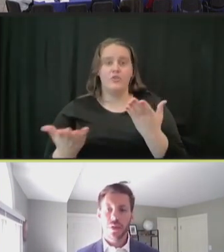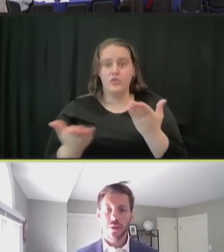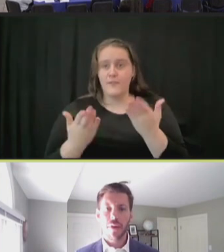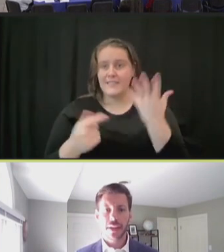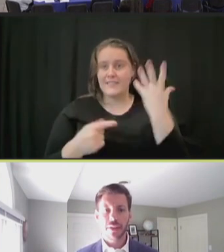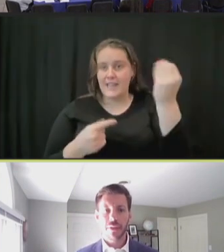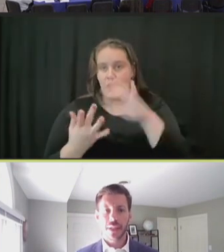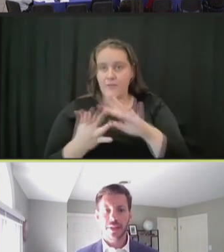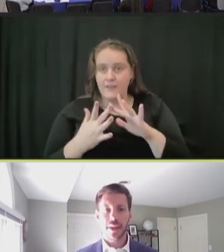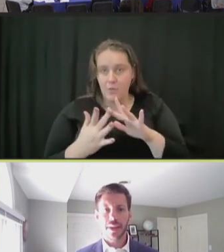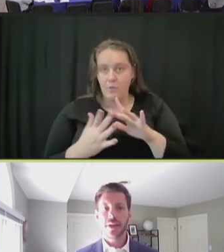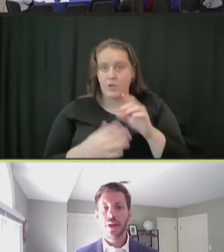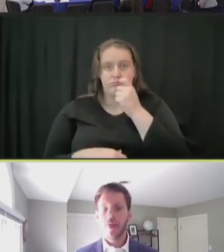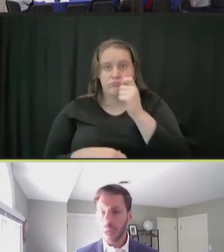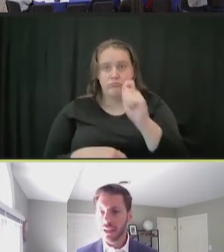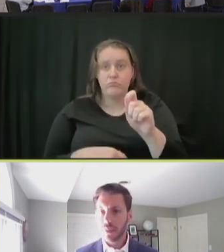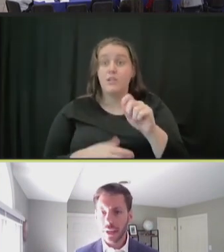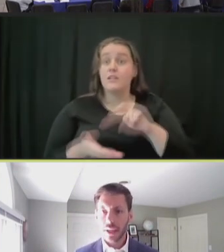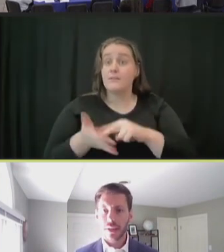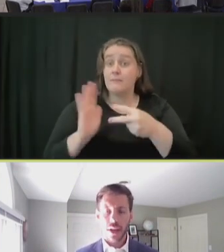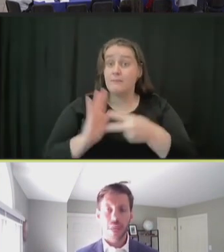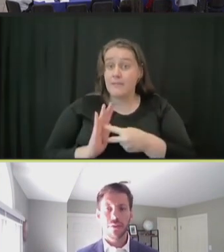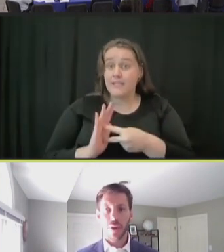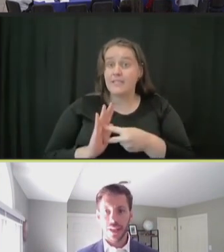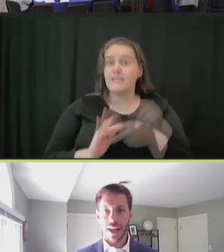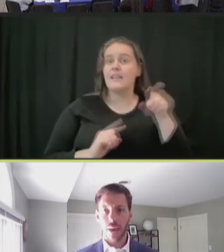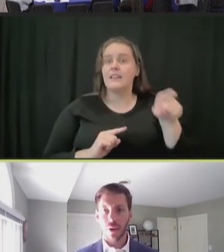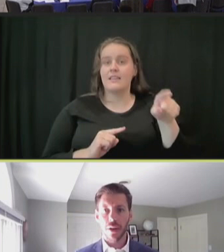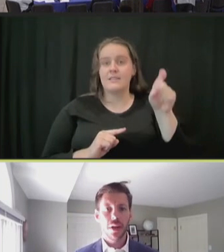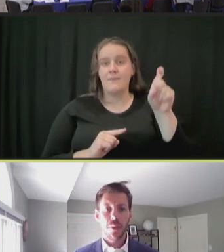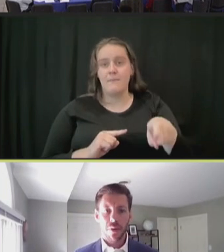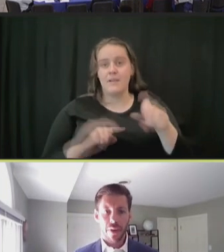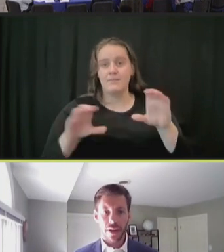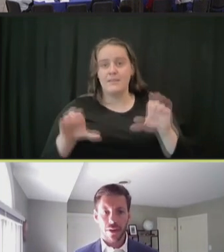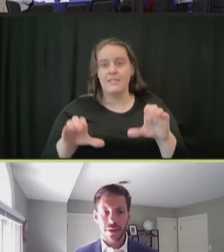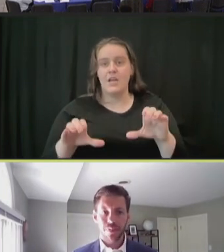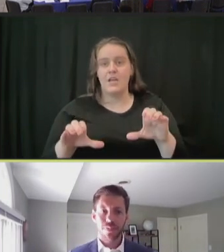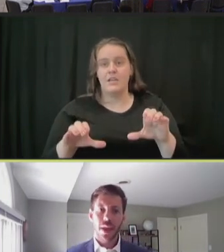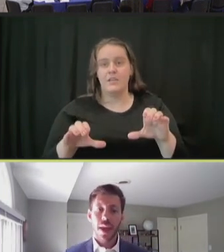this effectively means that this must be done for in network providers.